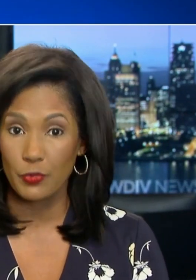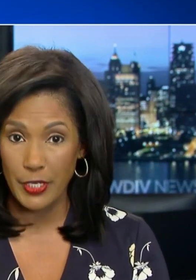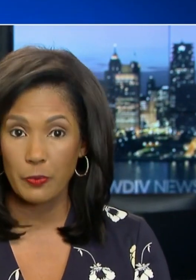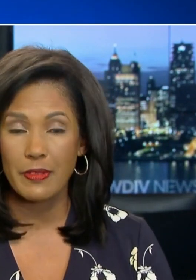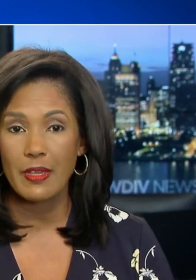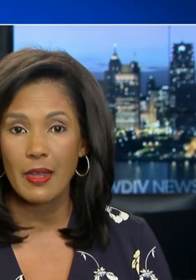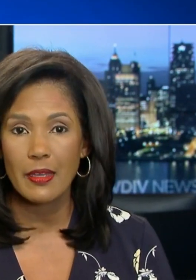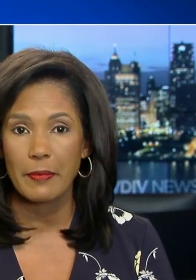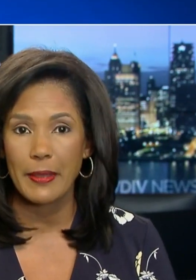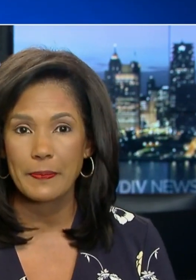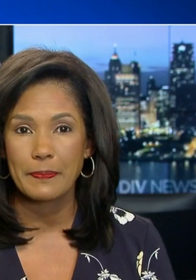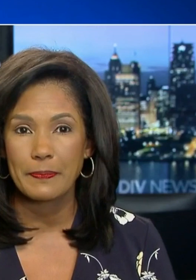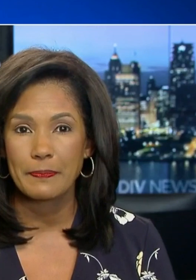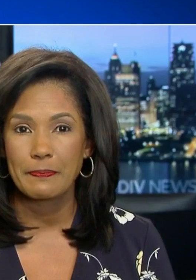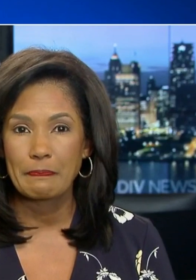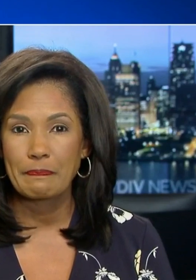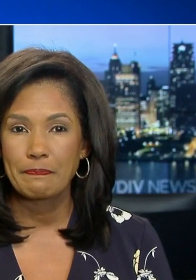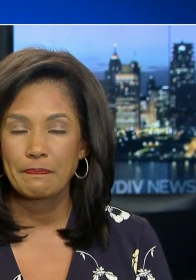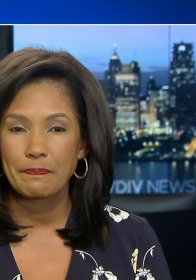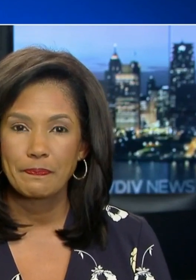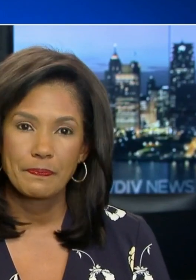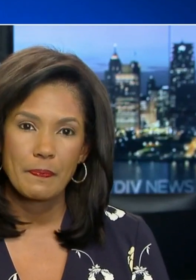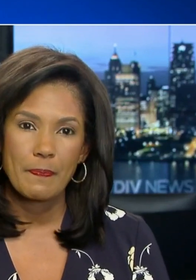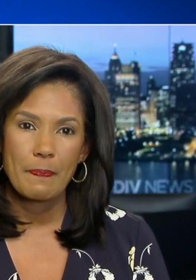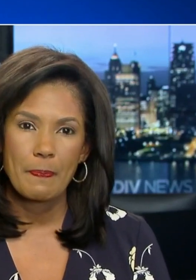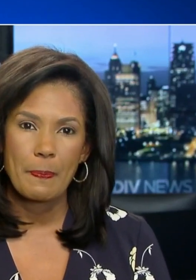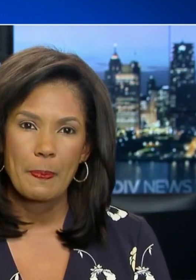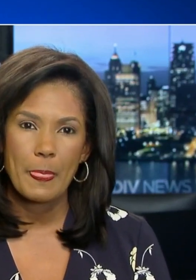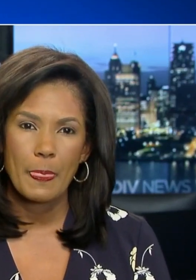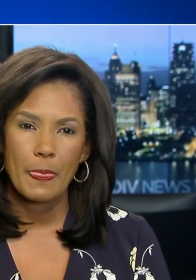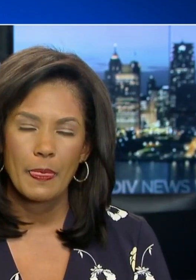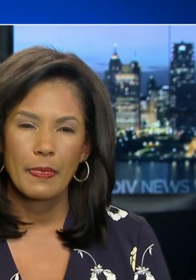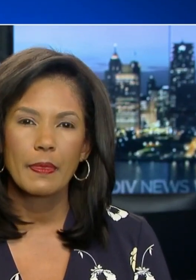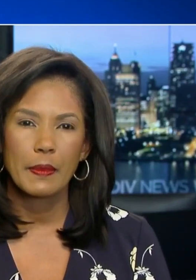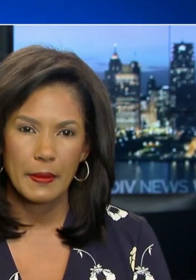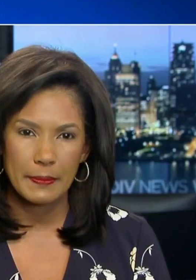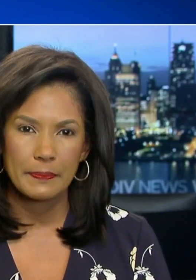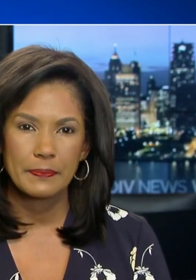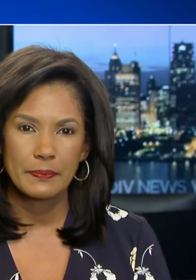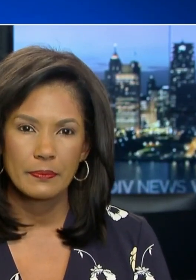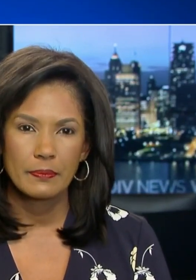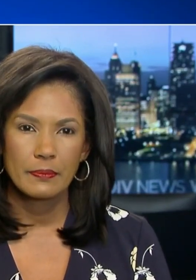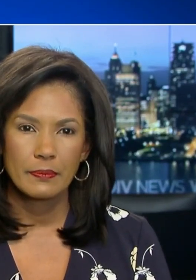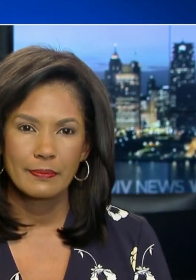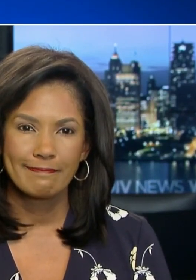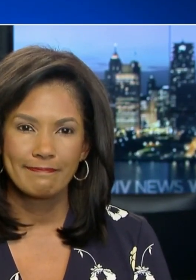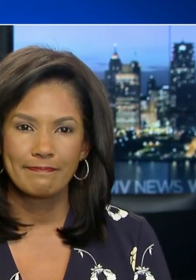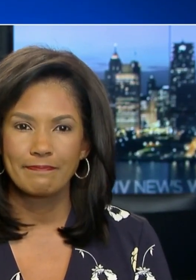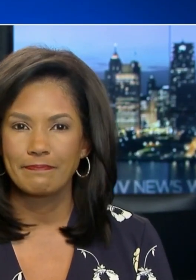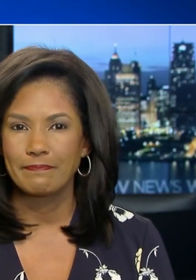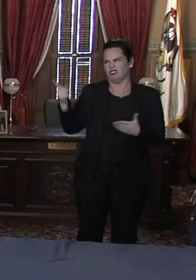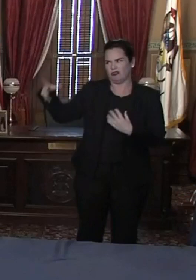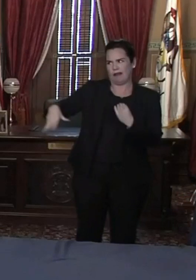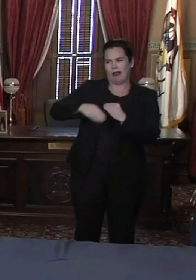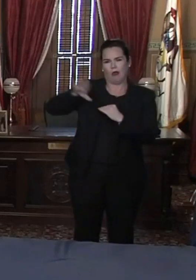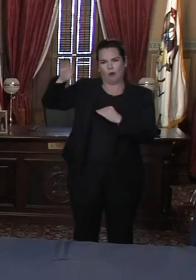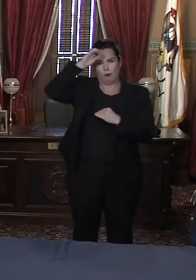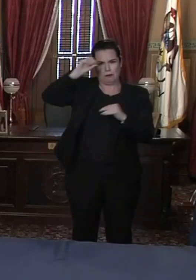STIMULUS CHECKS BEGAN ARRIVING TODAY IN SOME BANK ACCOUNTS. TODAY IN SOME BANK ACCOUNTS. >> Kim: GOVERNOR WHITMER WAS Kim: GOVERNOR WHITMER WAS ASKED WHAT WOULD BE HER ASKED WHAT WOULD BE HER BENCHMARK FOR REOPENING THE BENCHMARK FOR REOPENING THE COMPANY.